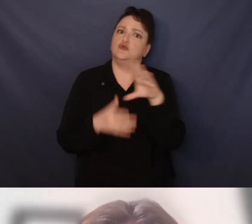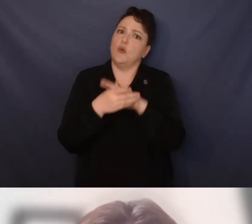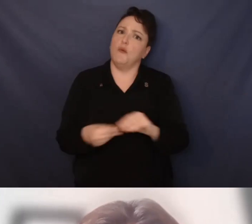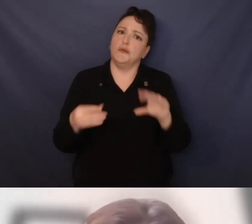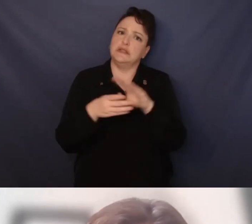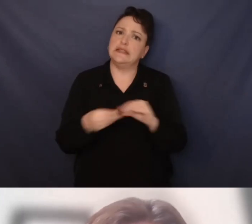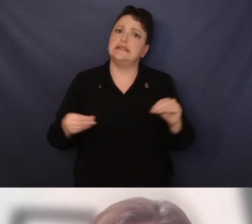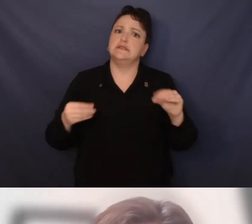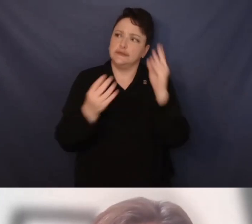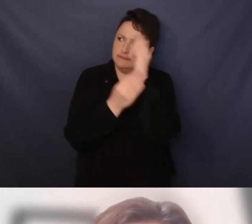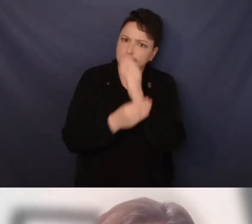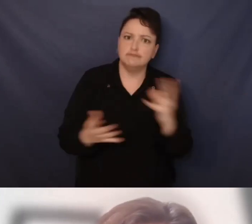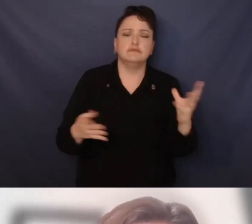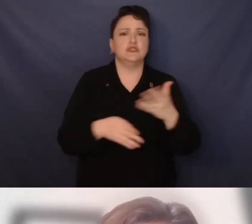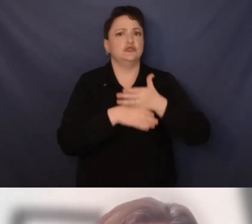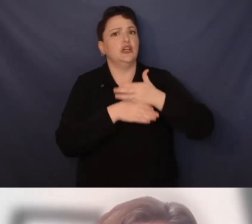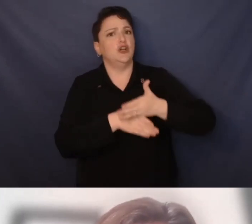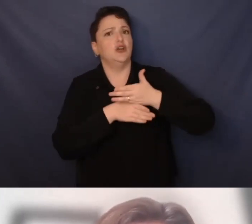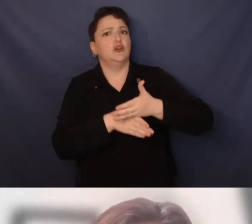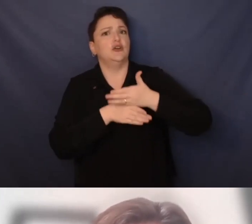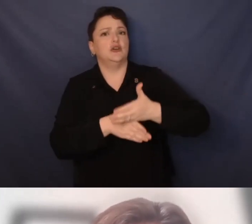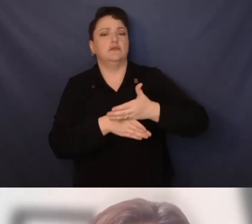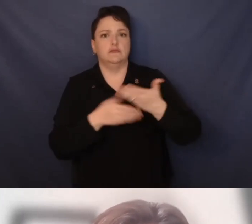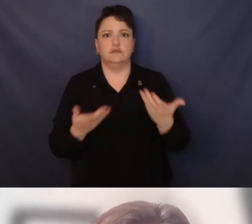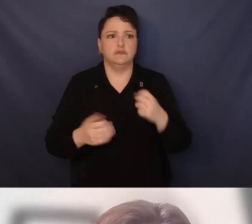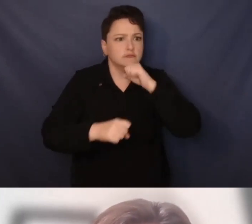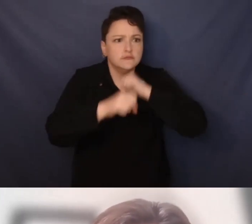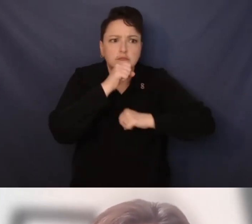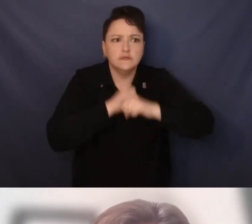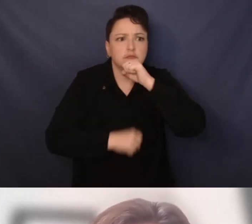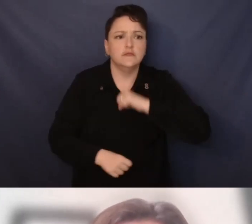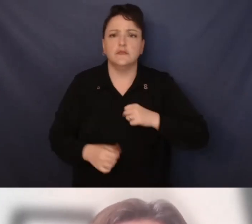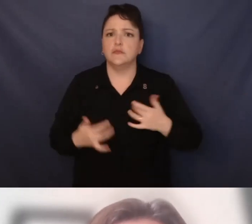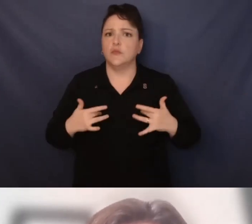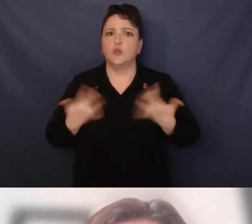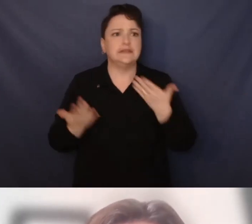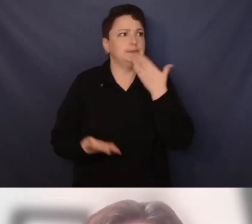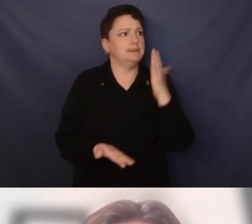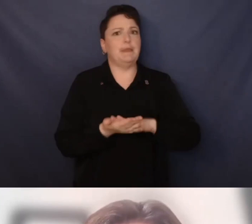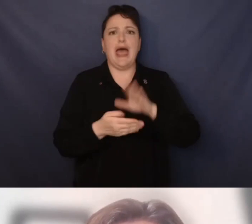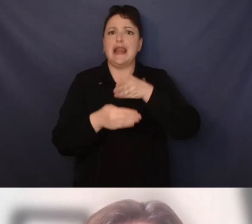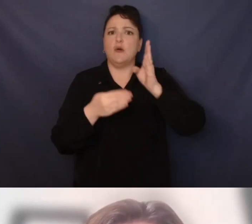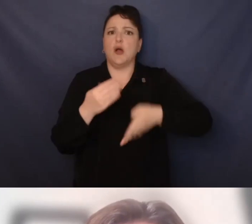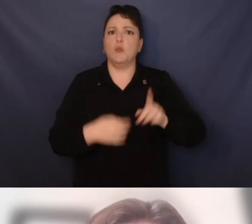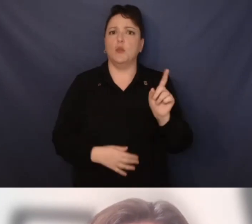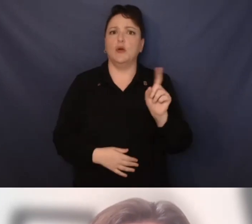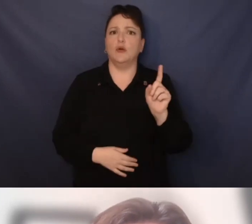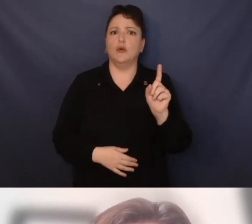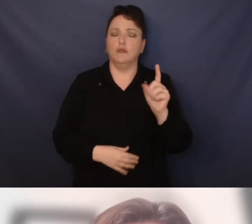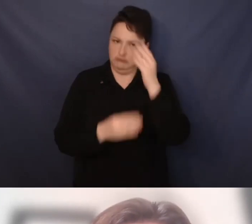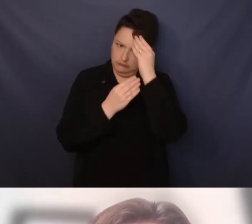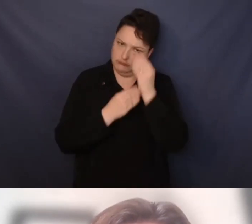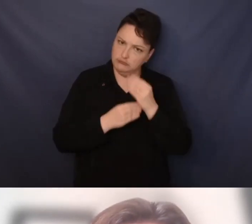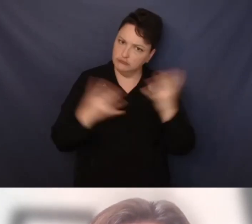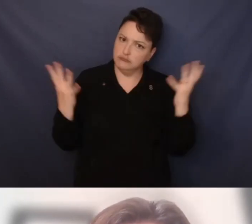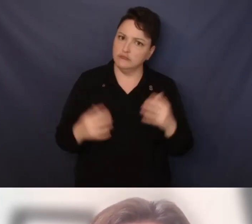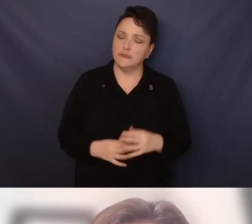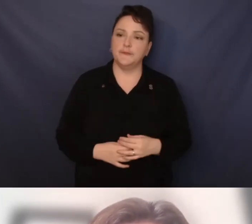we are really coming up against bad outcomes. >> CLAUDIA CENTER: Yeah, and particularly if